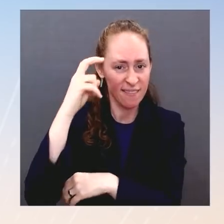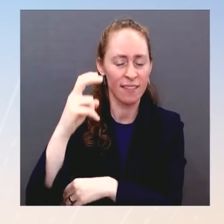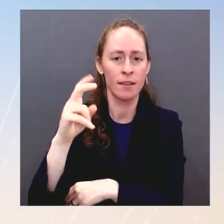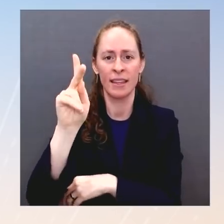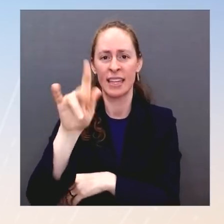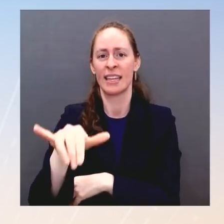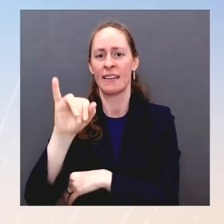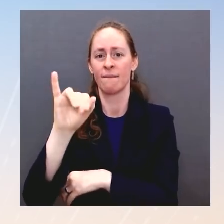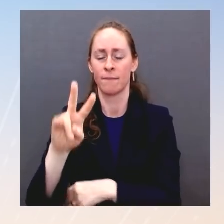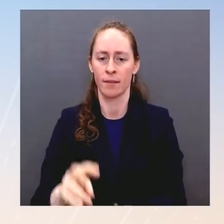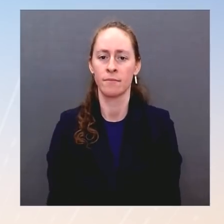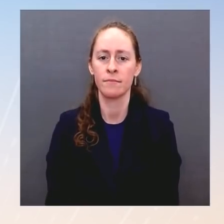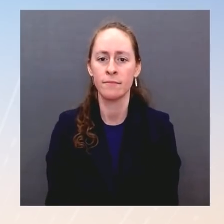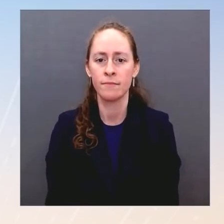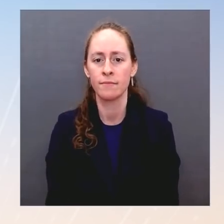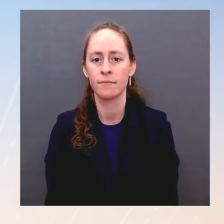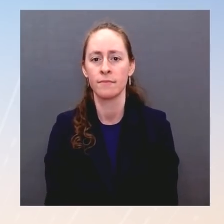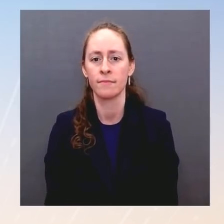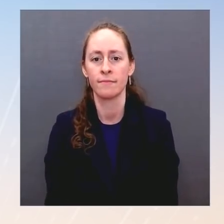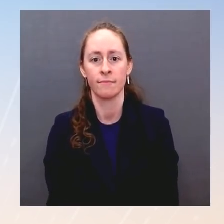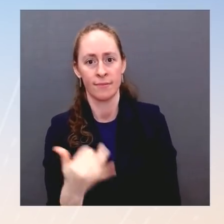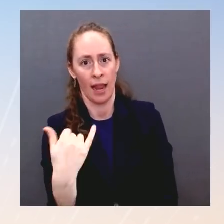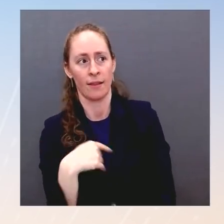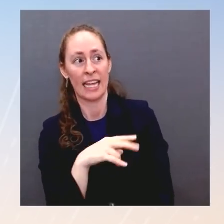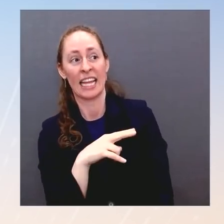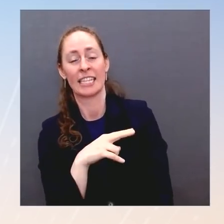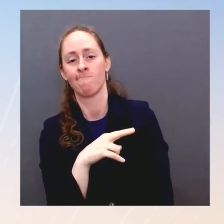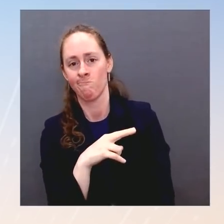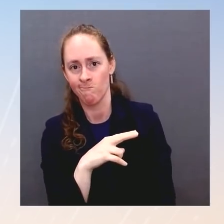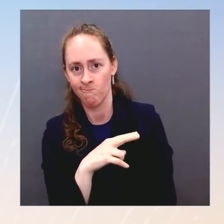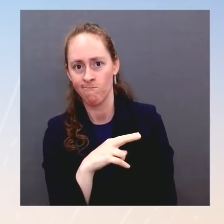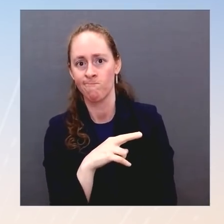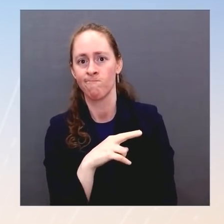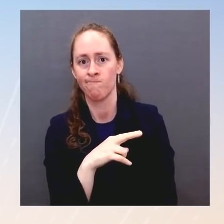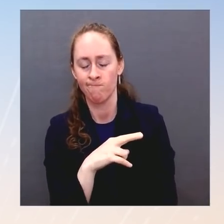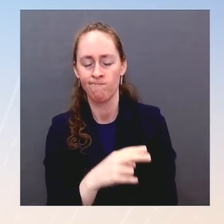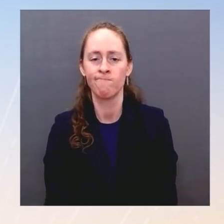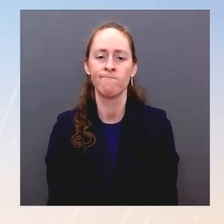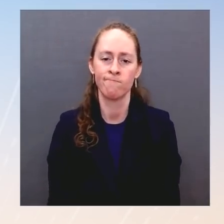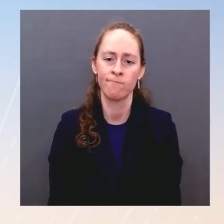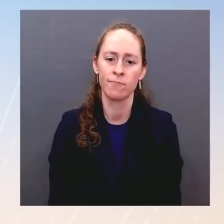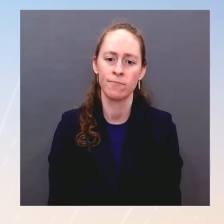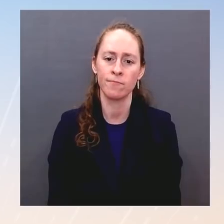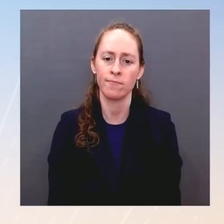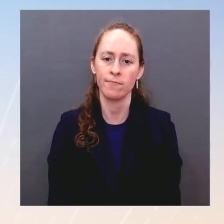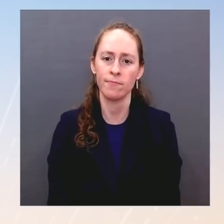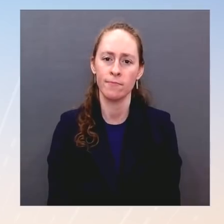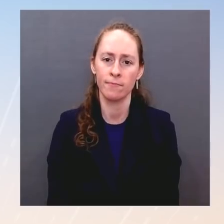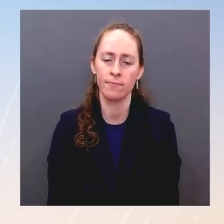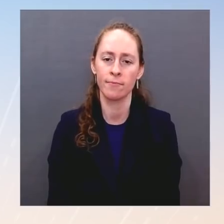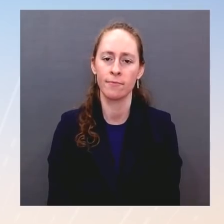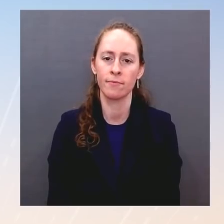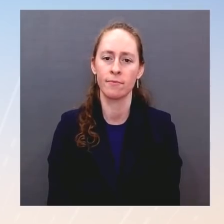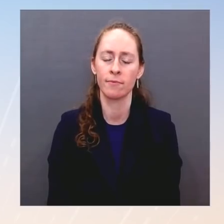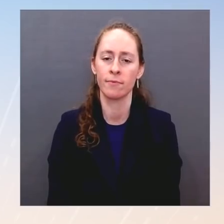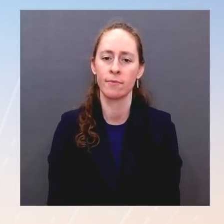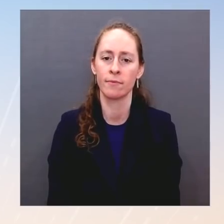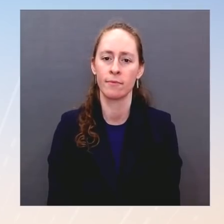would be a significant, horrific act by Russian leadership. But we remain in contact,